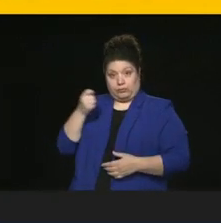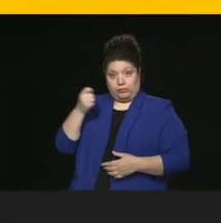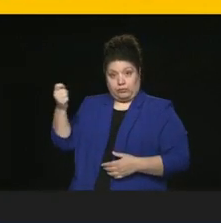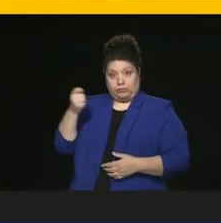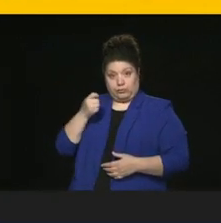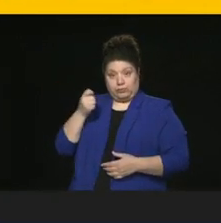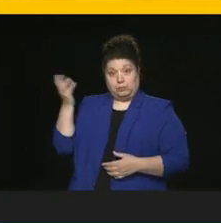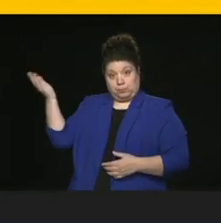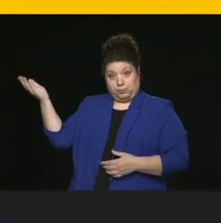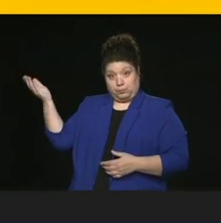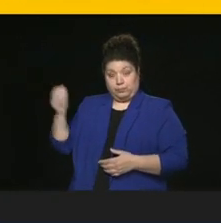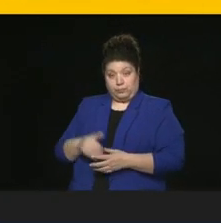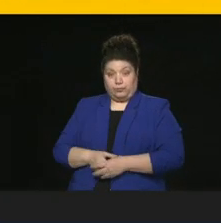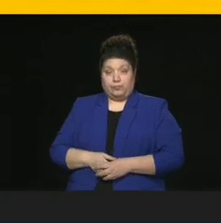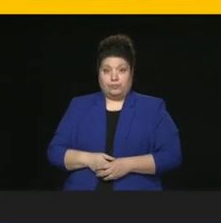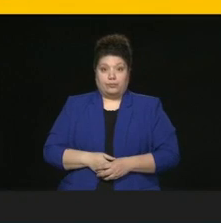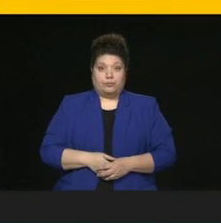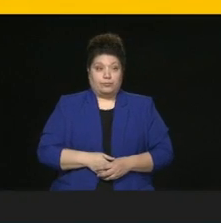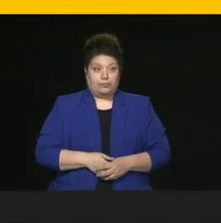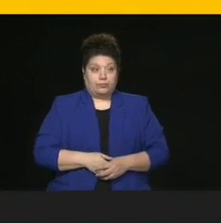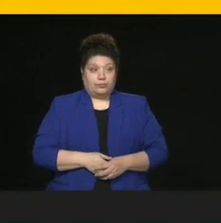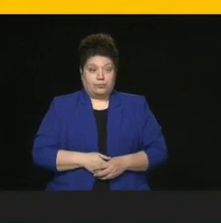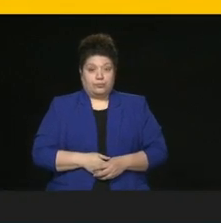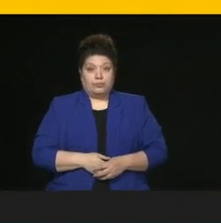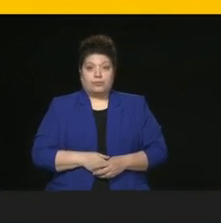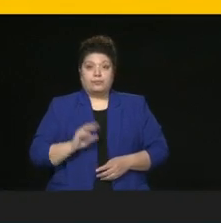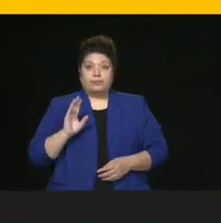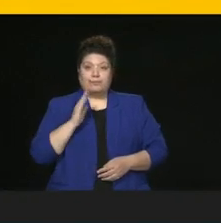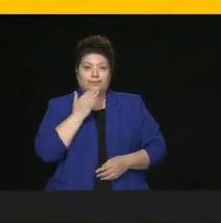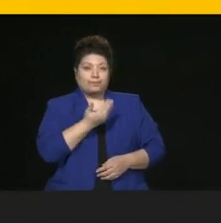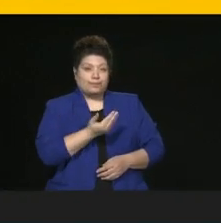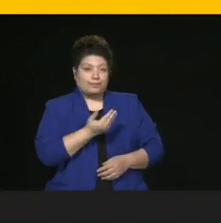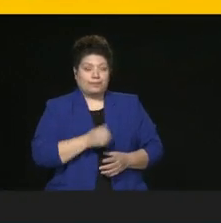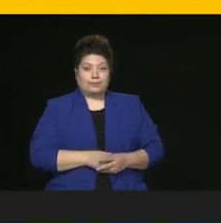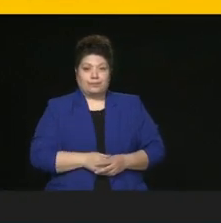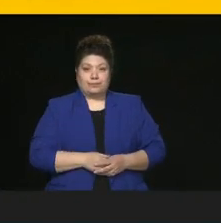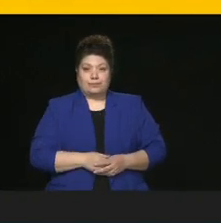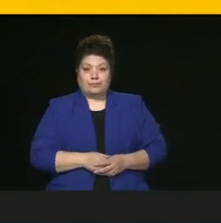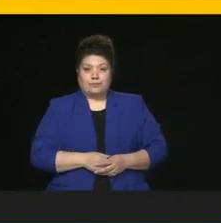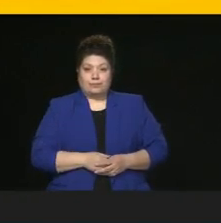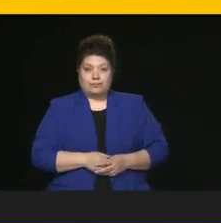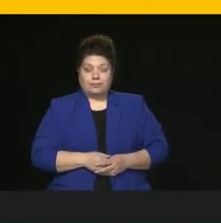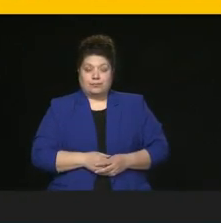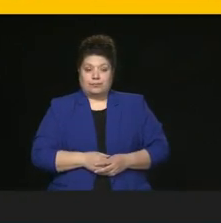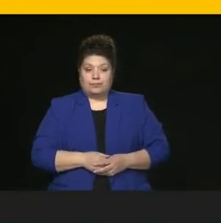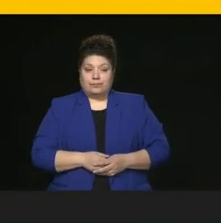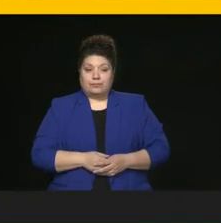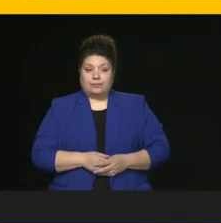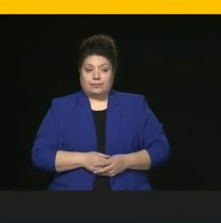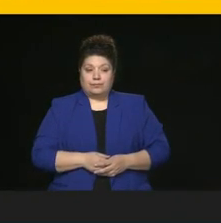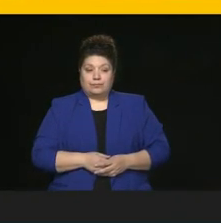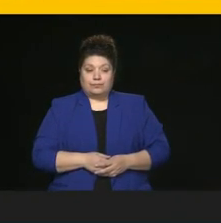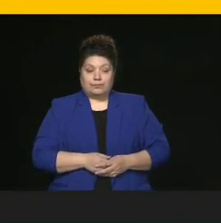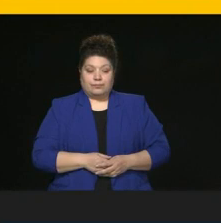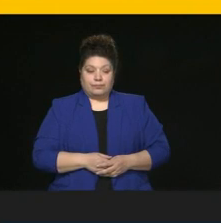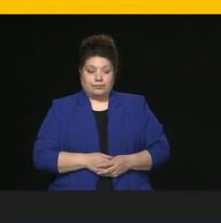OVER THE PHONE LINE. OPERATOR?